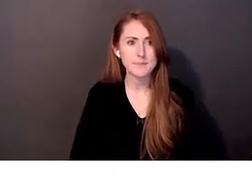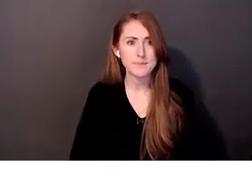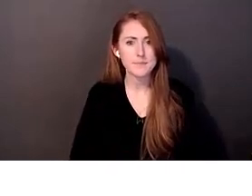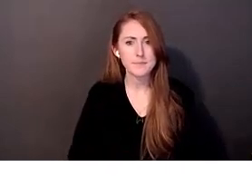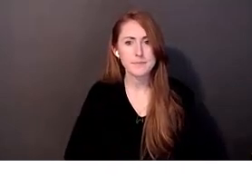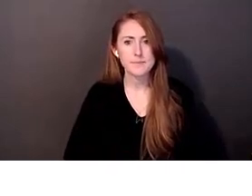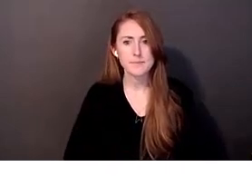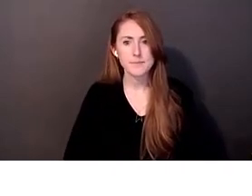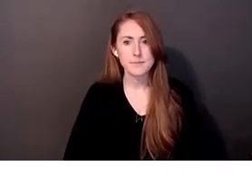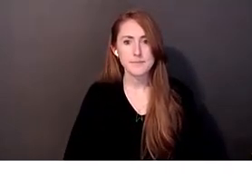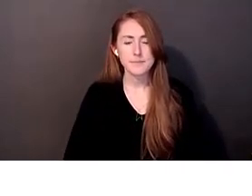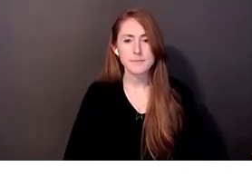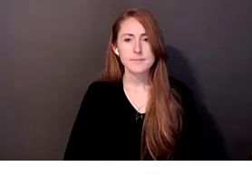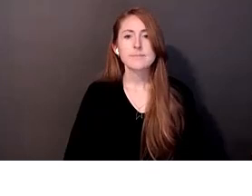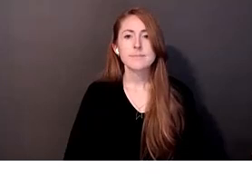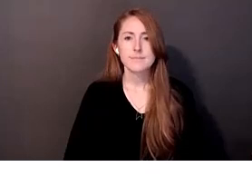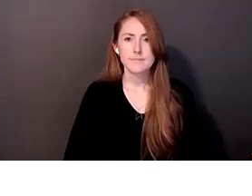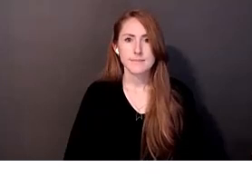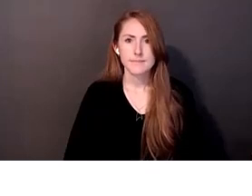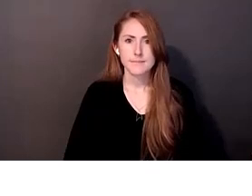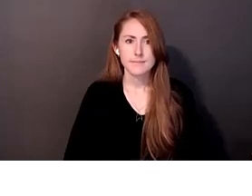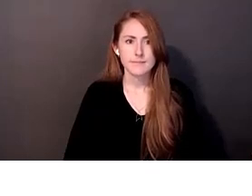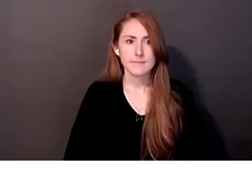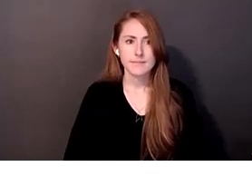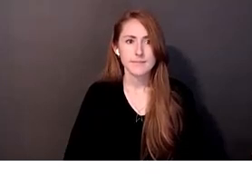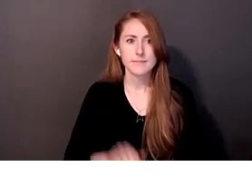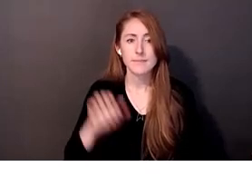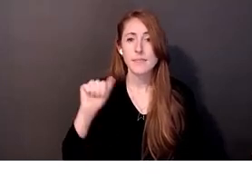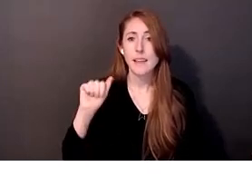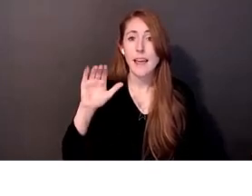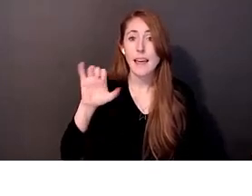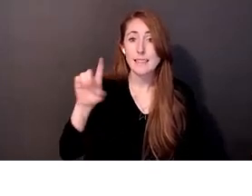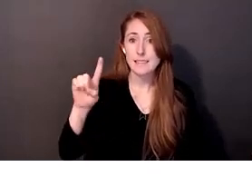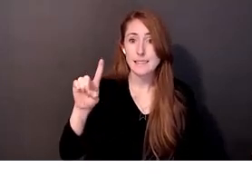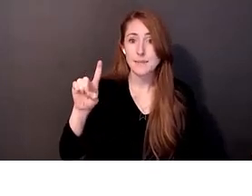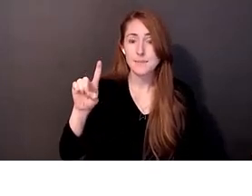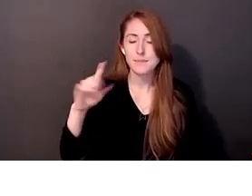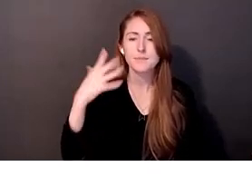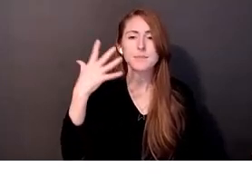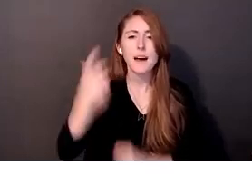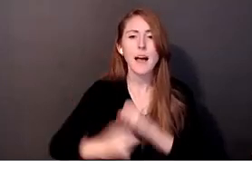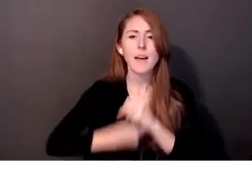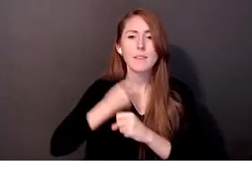So ACED is a five-year project that brought together